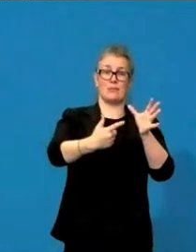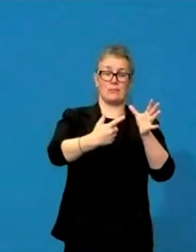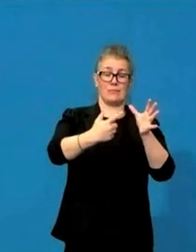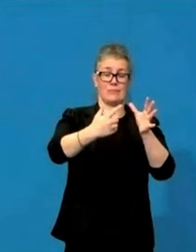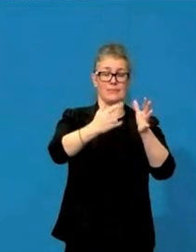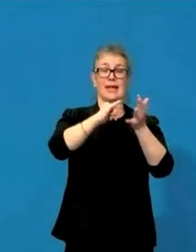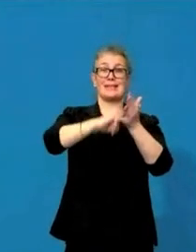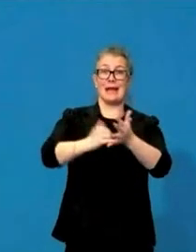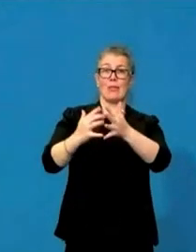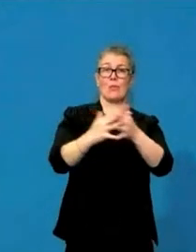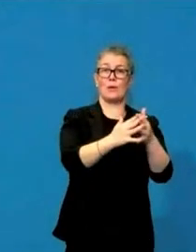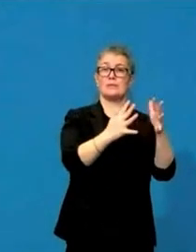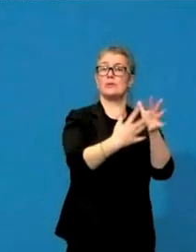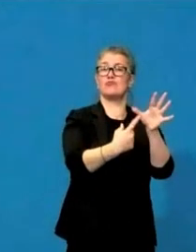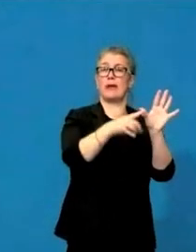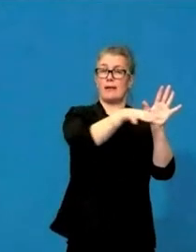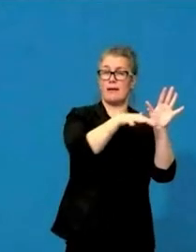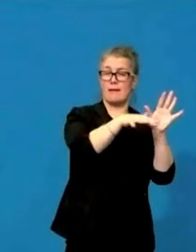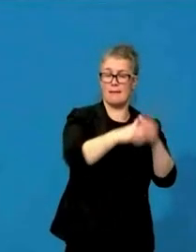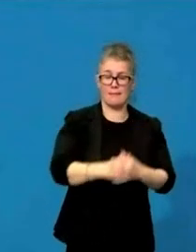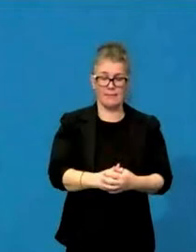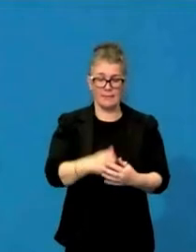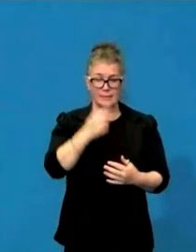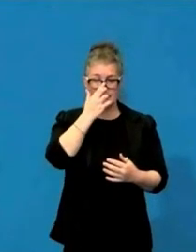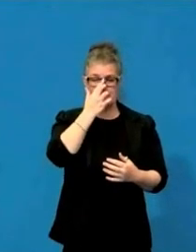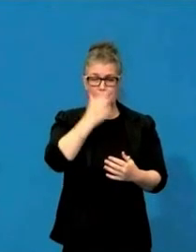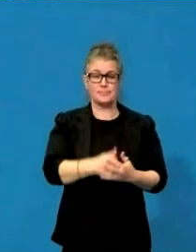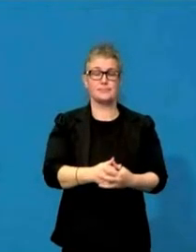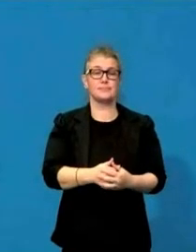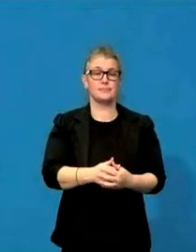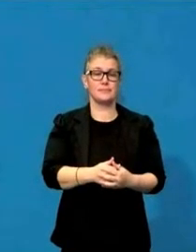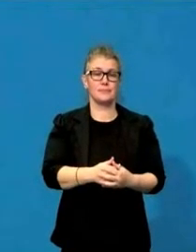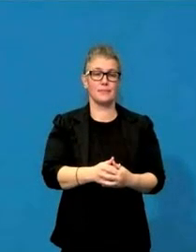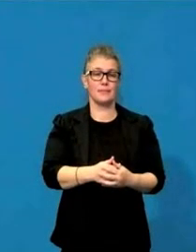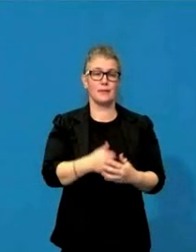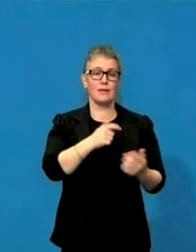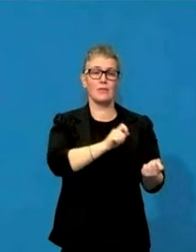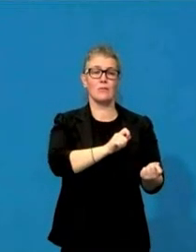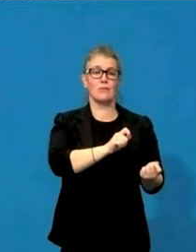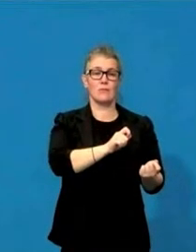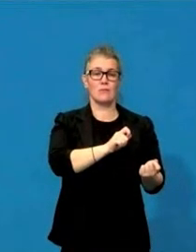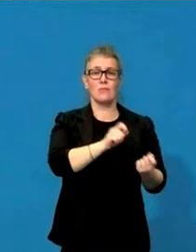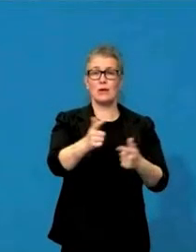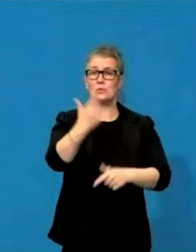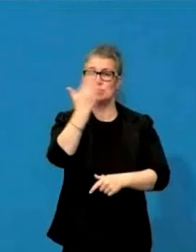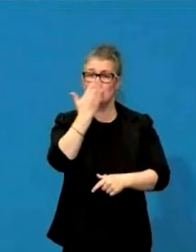From graduating teachers' college, I went to Jigalong and spent a year there and first